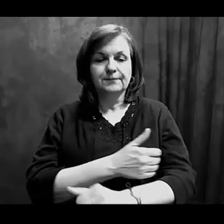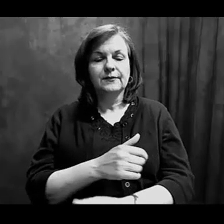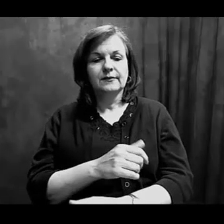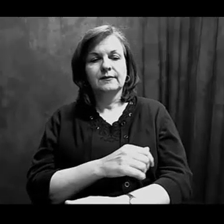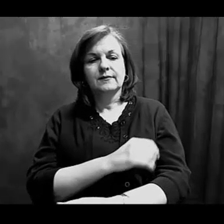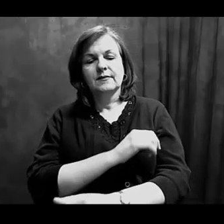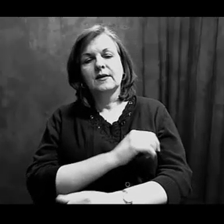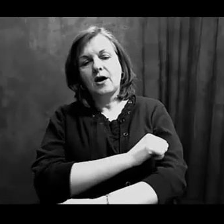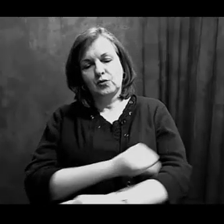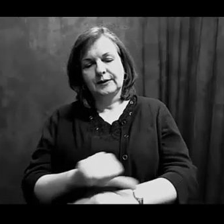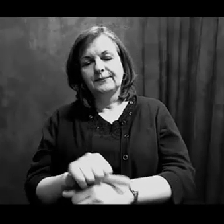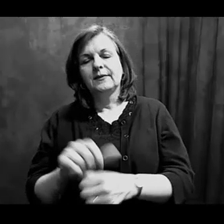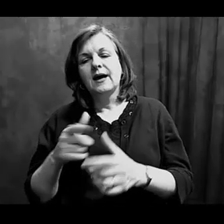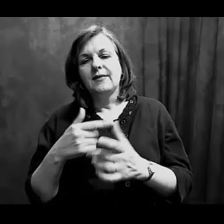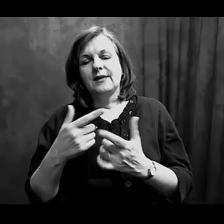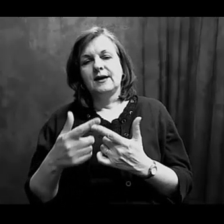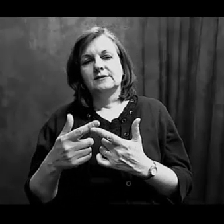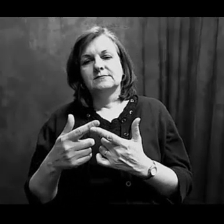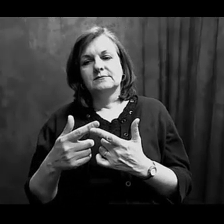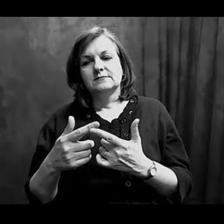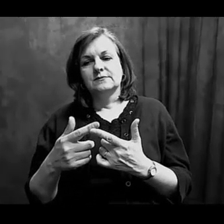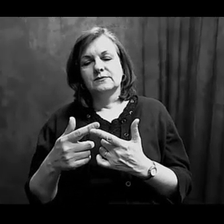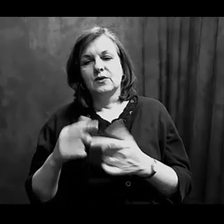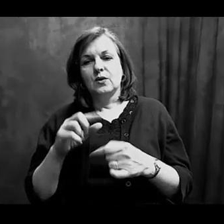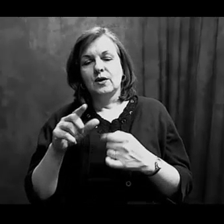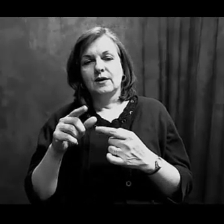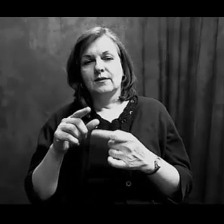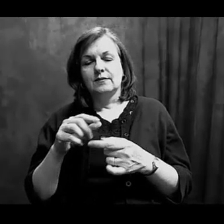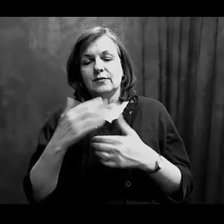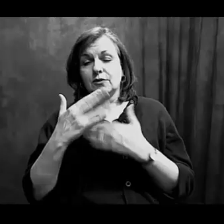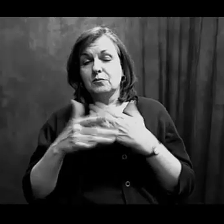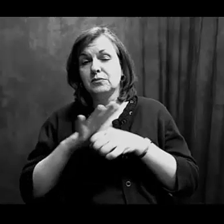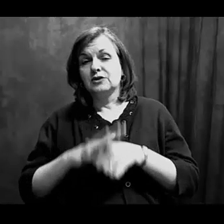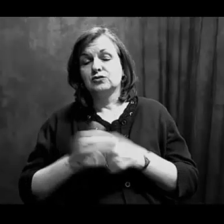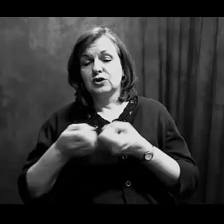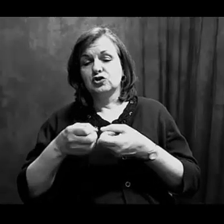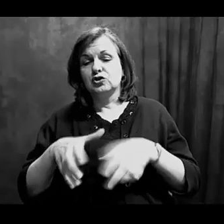went single file through the capillary beds you essentially lost all of your blood pressure